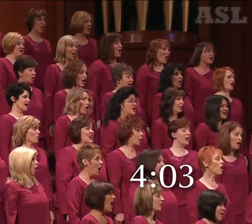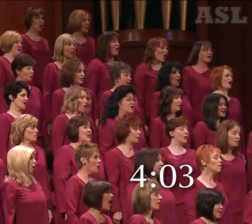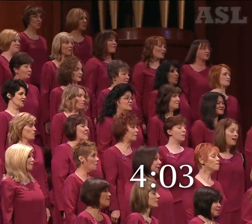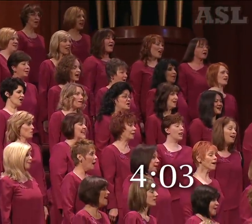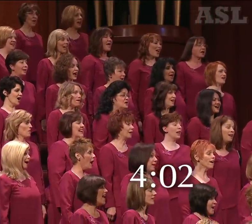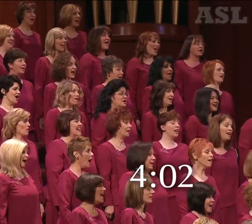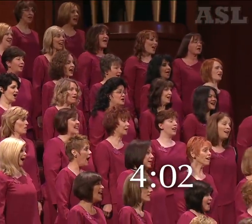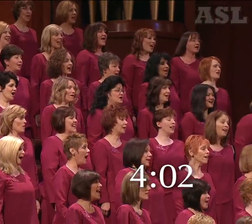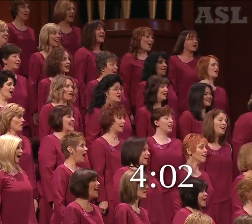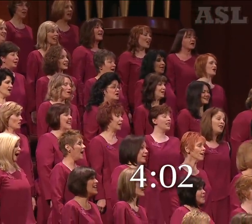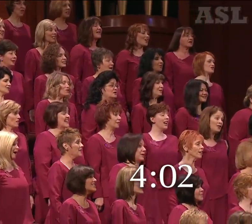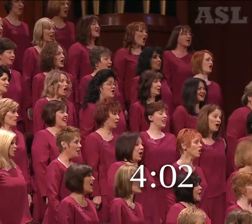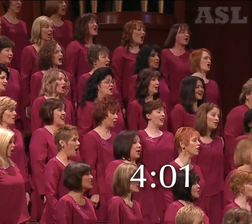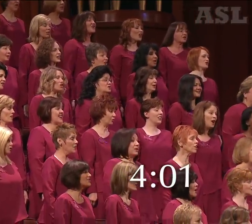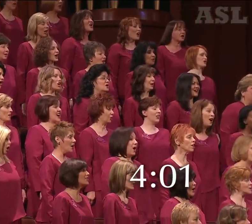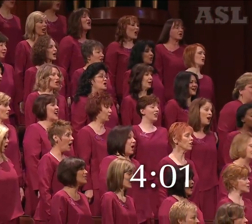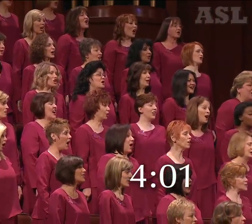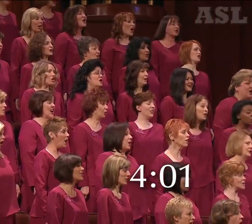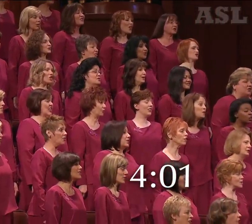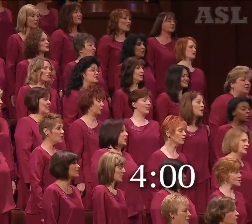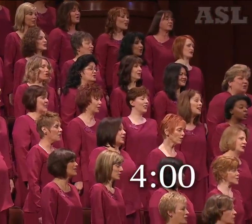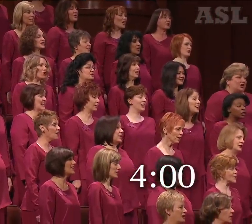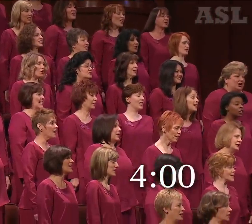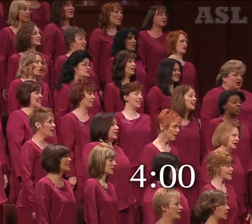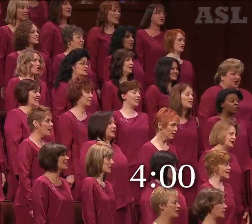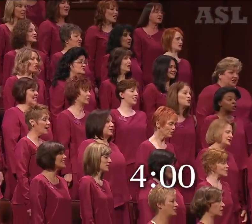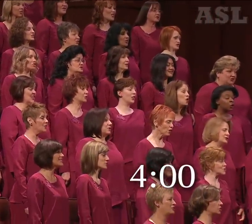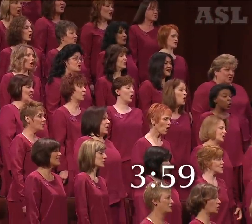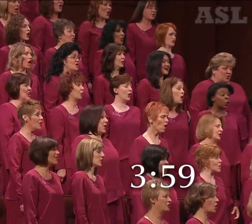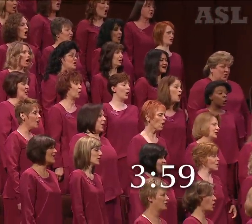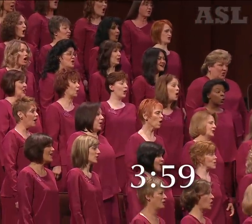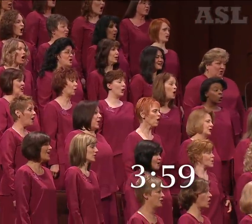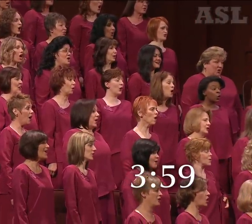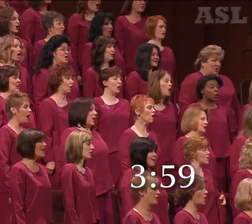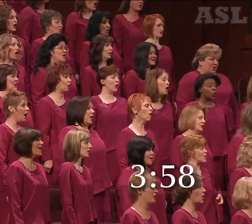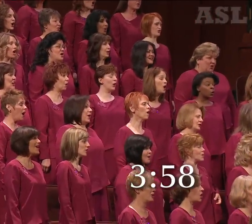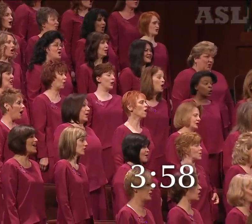THIS IS THE ENGLISH